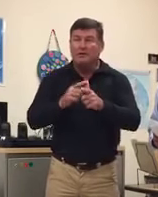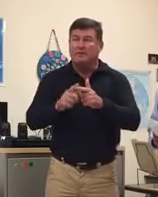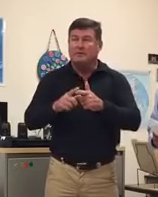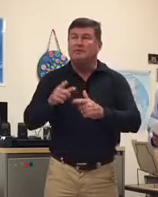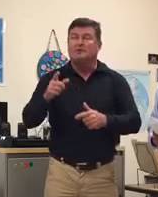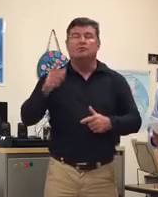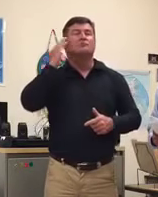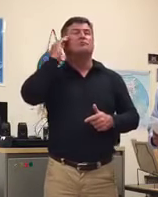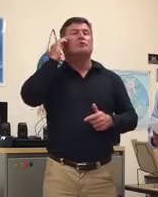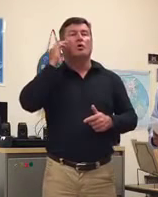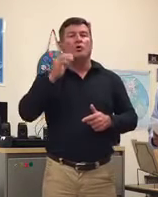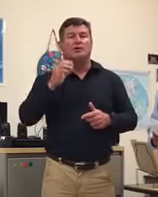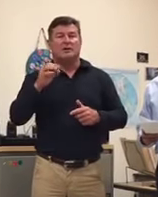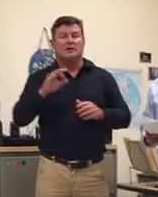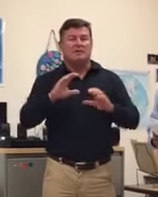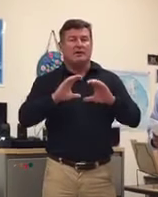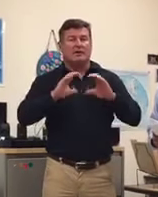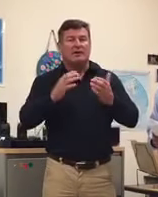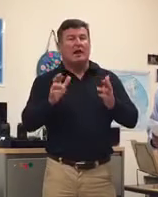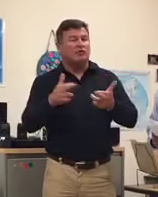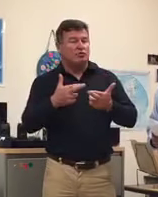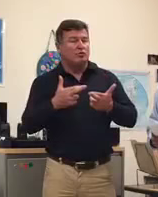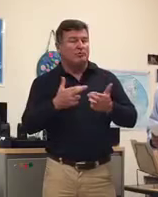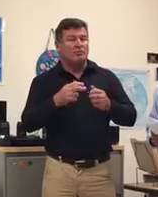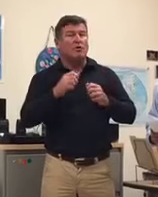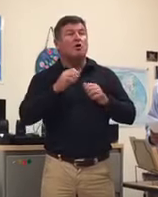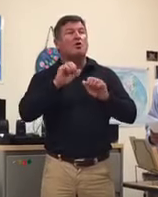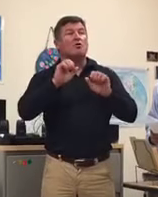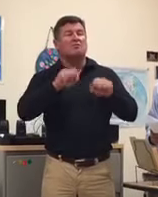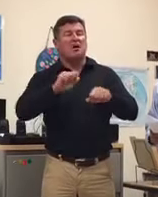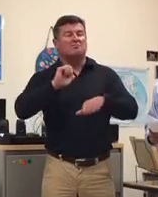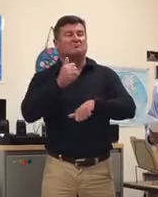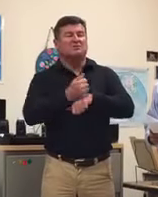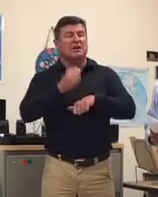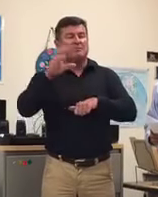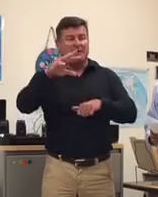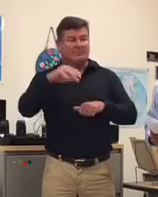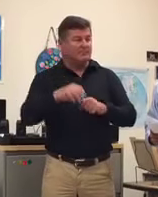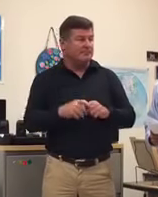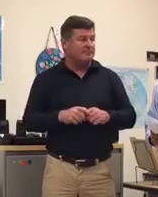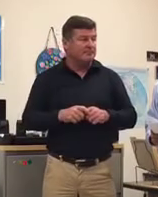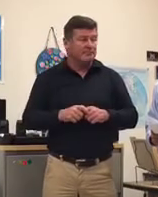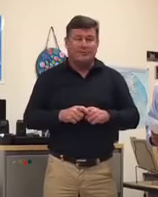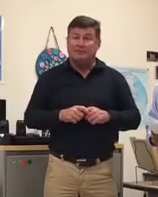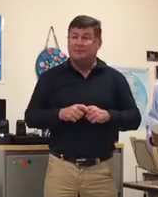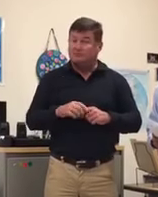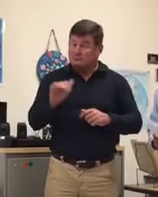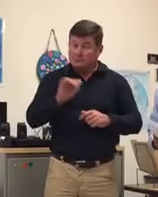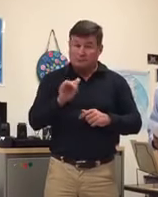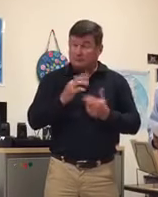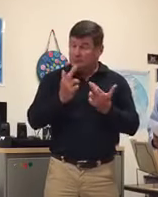But when you ask those questions, that will allow you to know whether or not the classroom is one where a camera can be installed.